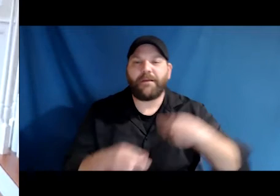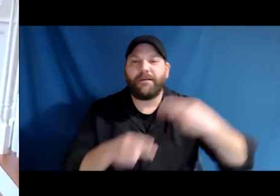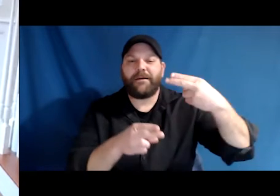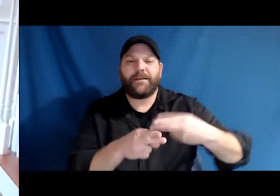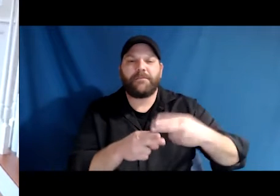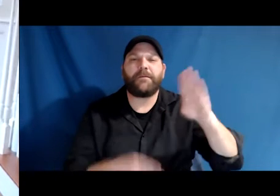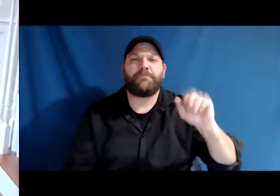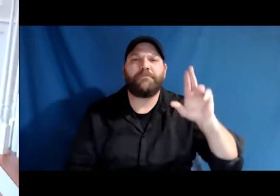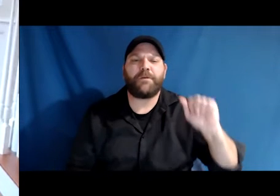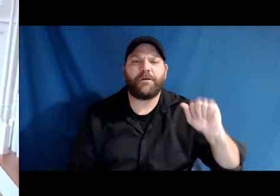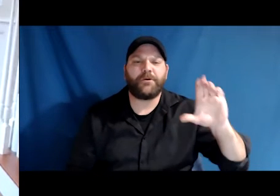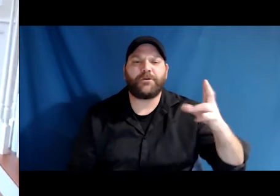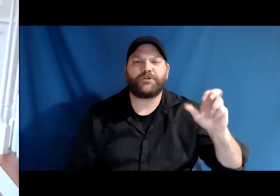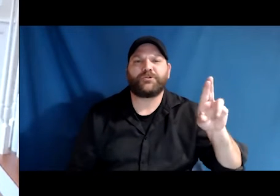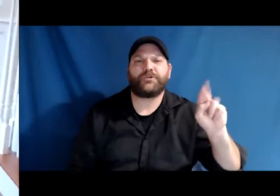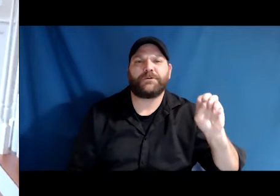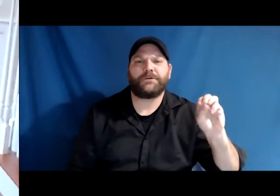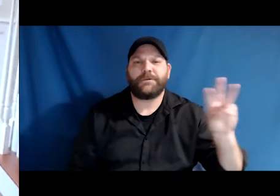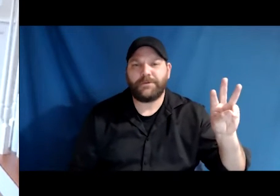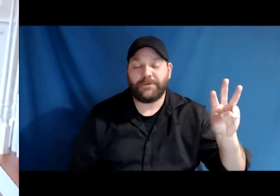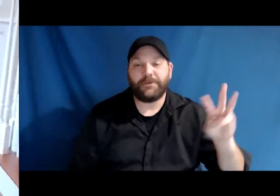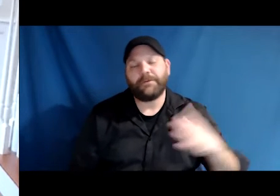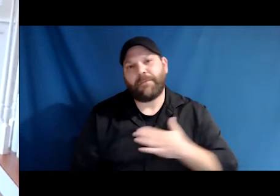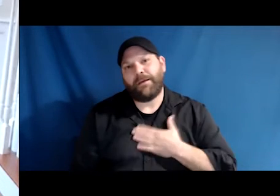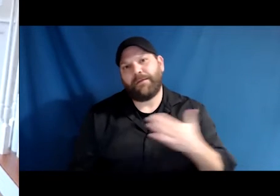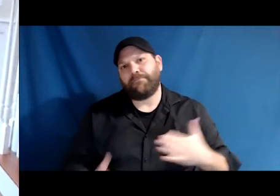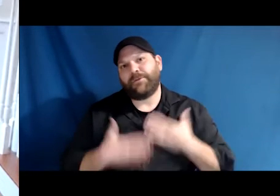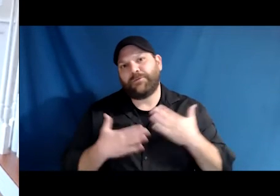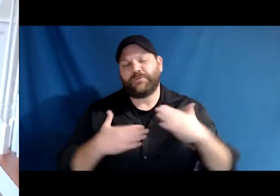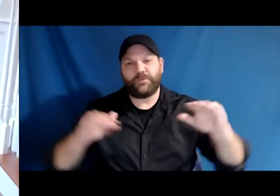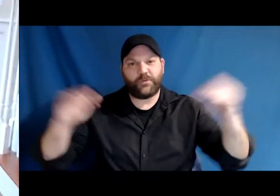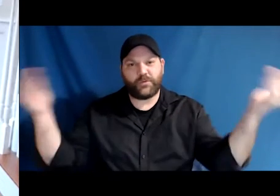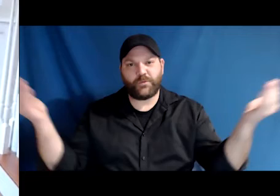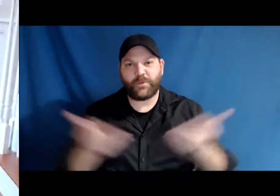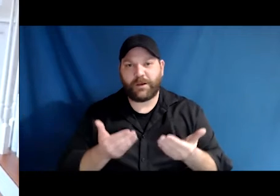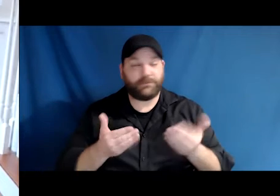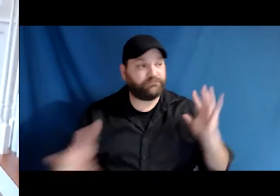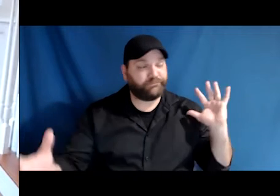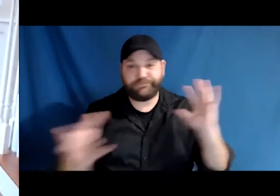and it is my pleasure to welcome you all to the 16th Annual Bear Day ceremony.